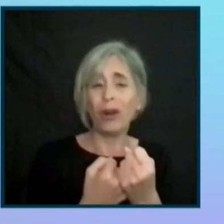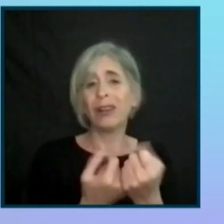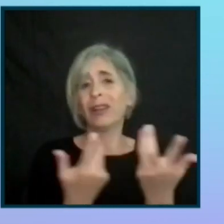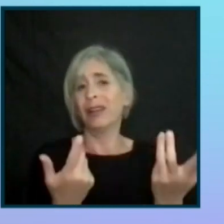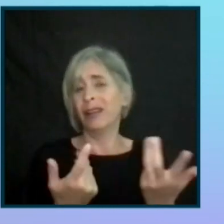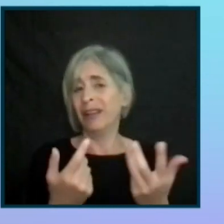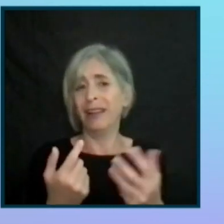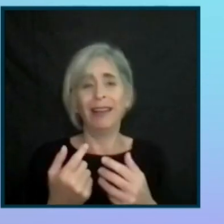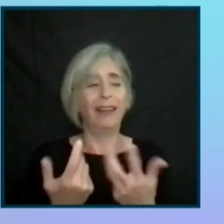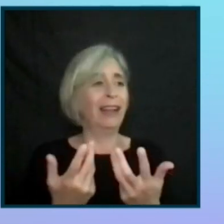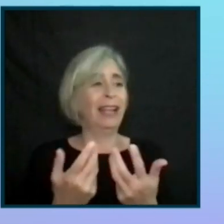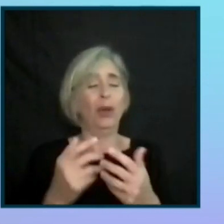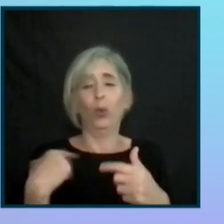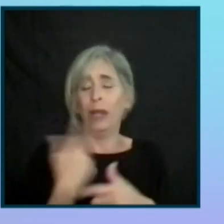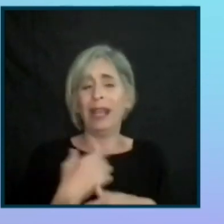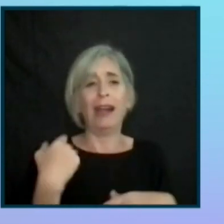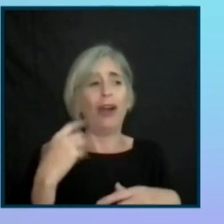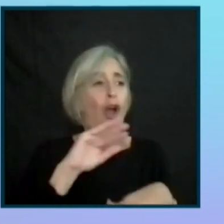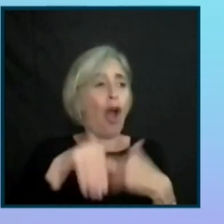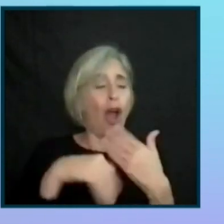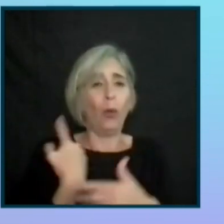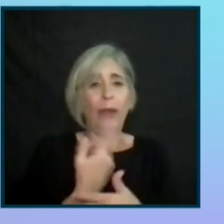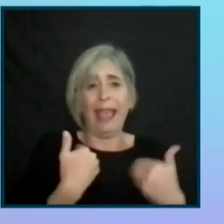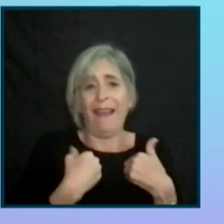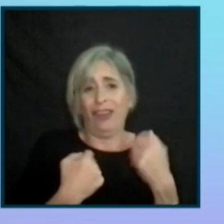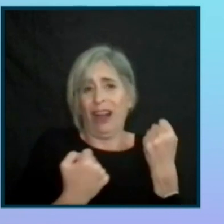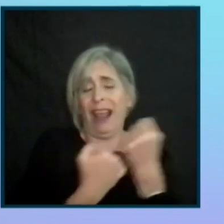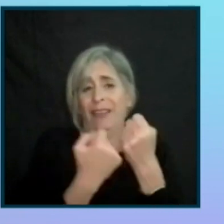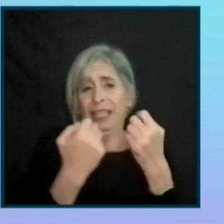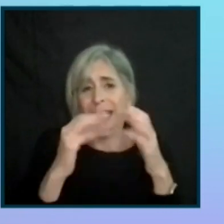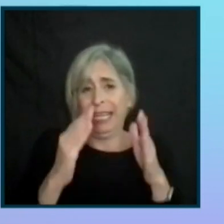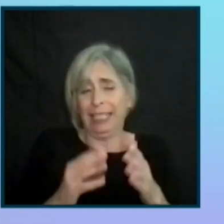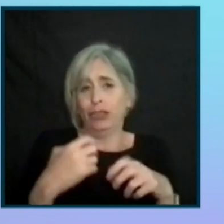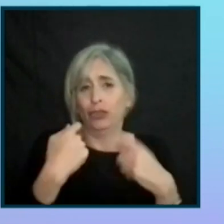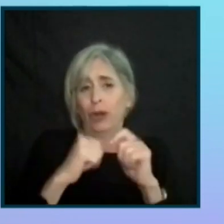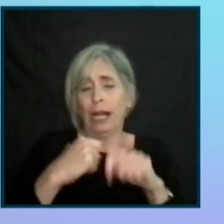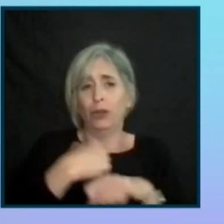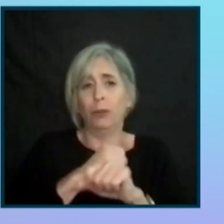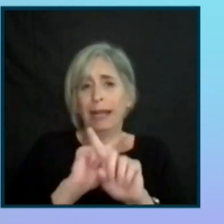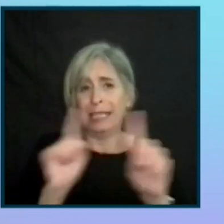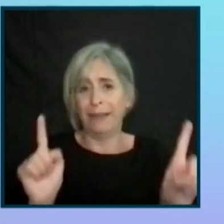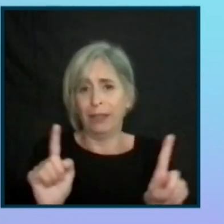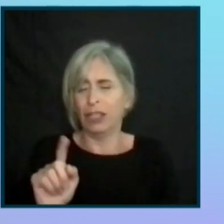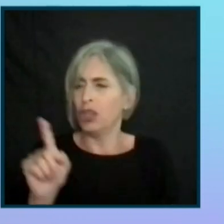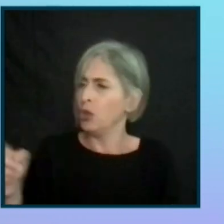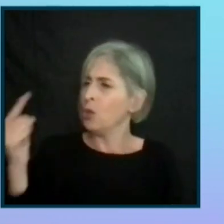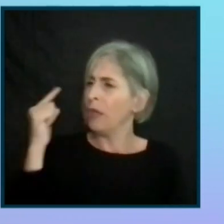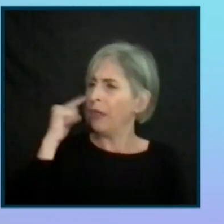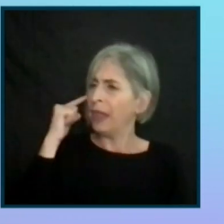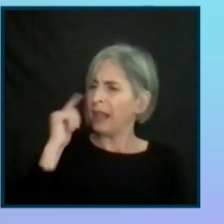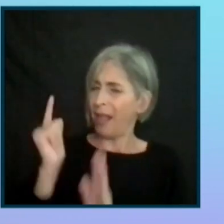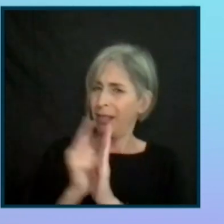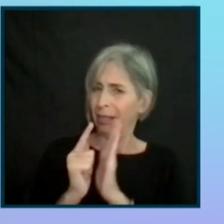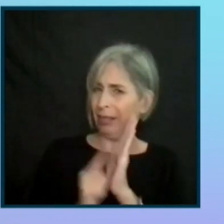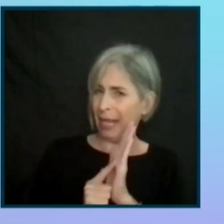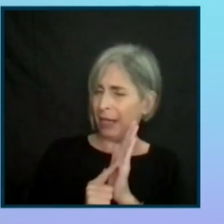to make a difference. And it's that legal precedence, is that why you think a lot of companies are not asking for accessibility?